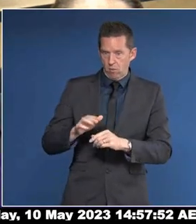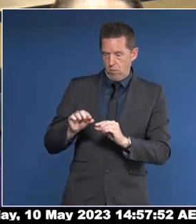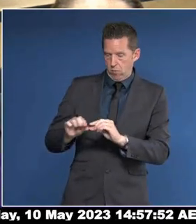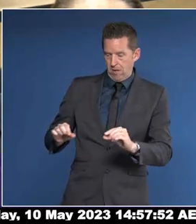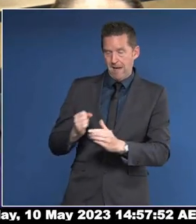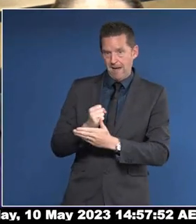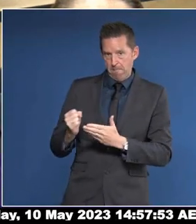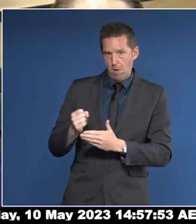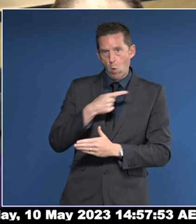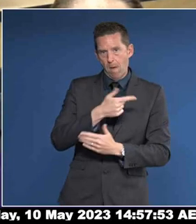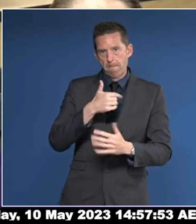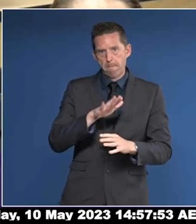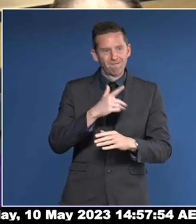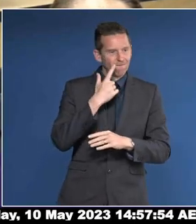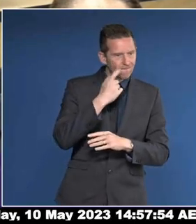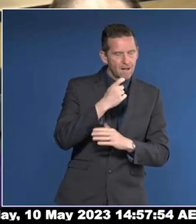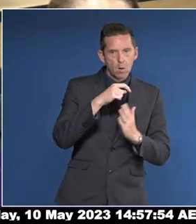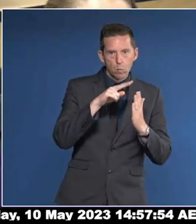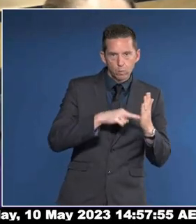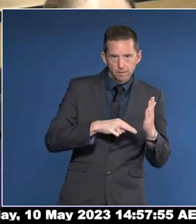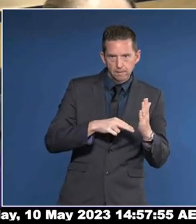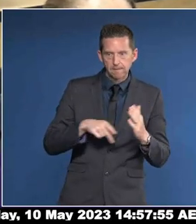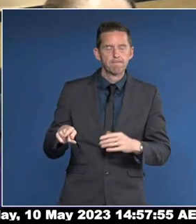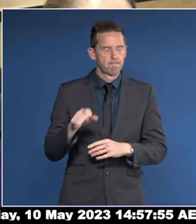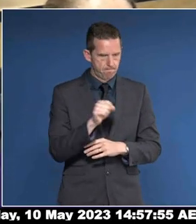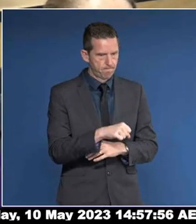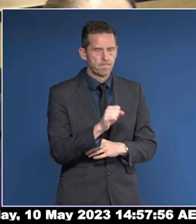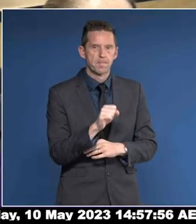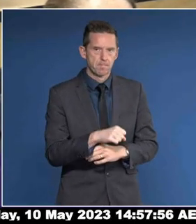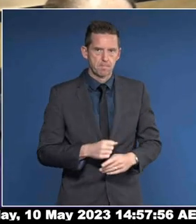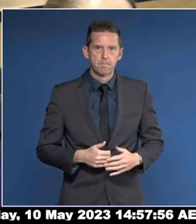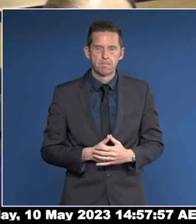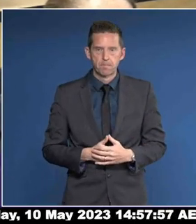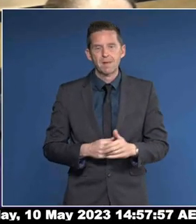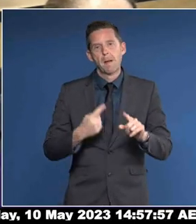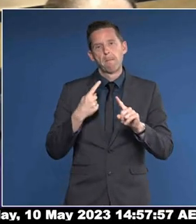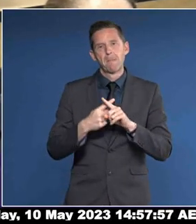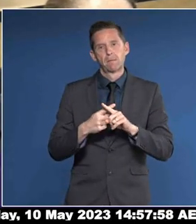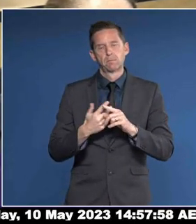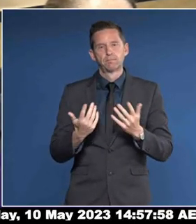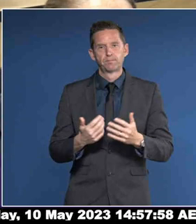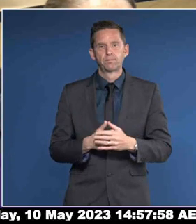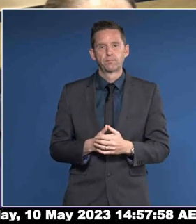Yes. MS MAHONY: And you've read? Yes. MS MAHONY: And you - there's nothing about what you've read that would